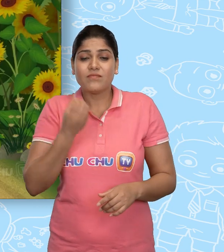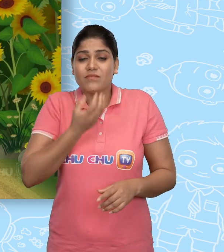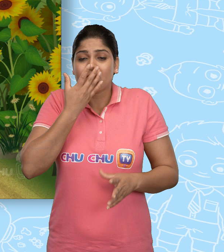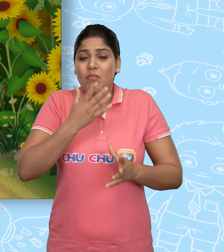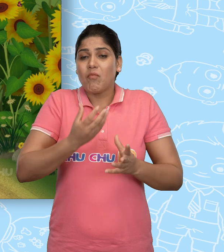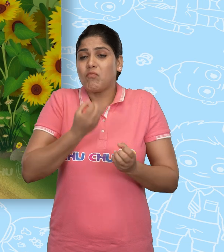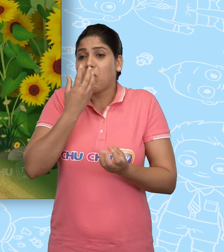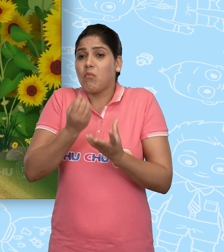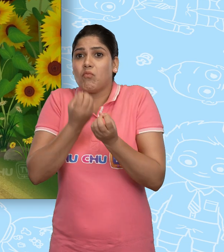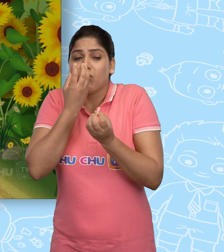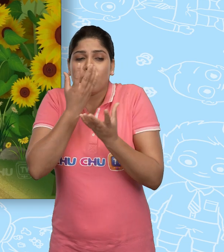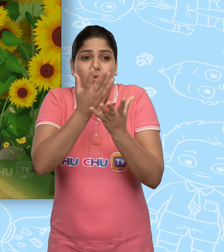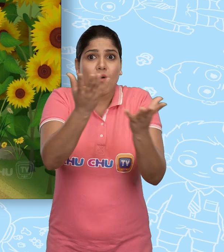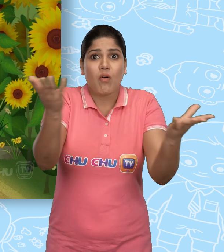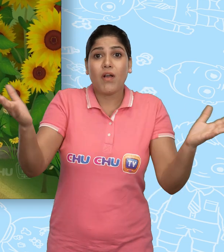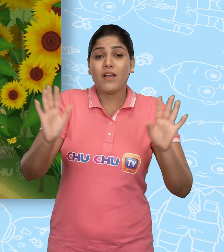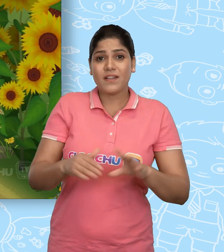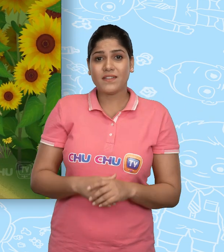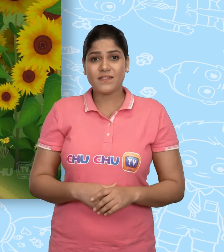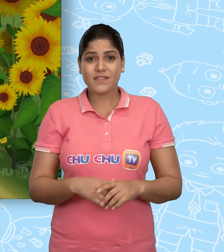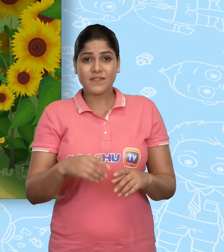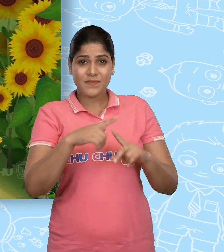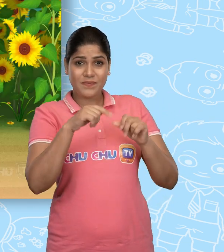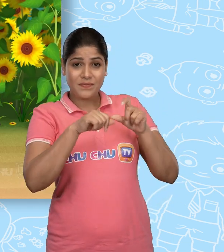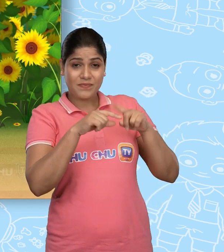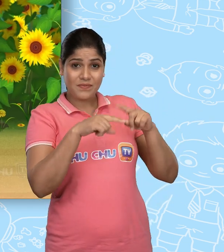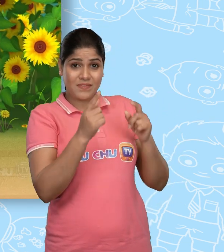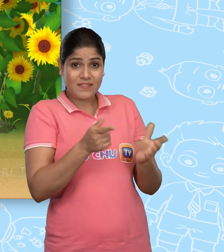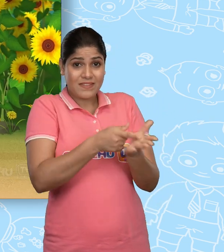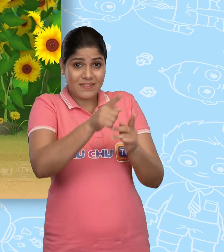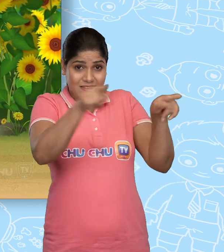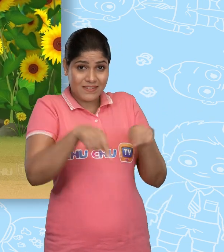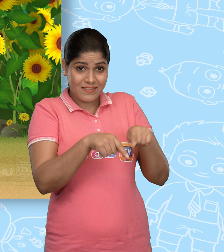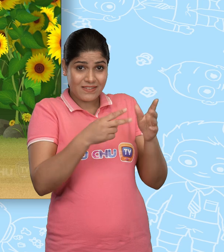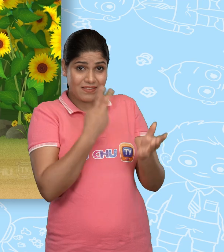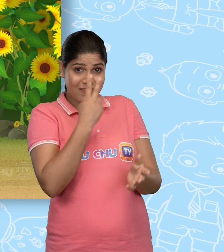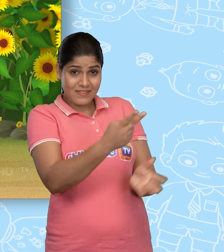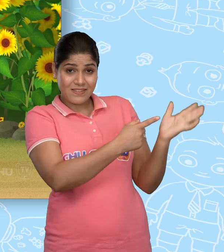There were many sunflowers growing there. Baby Taku, look at this field.